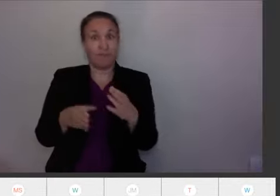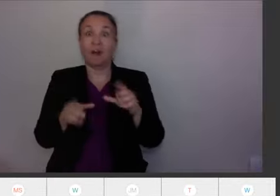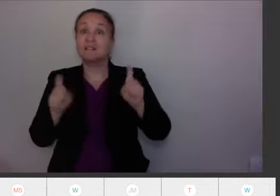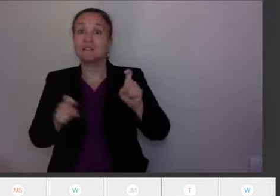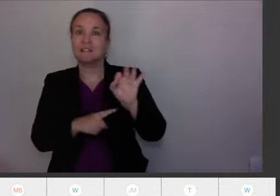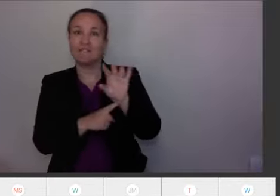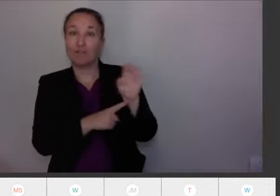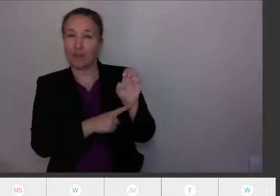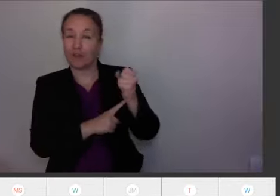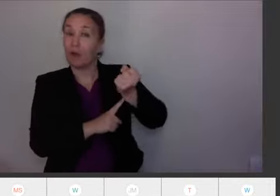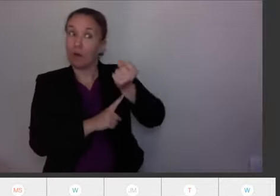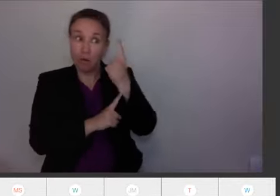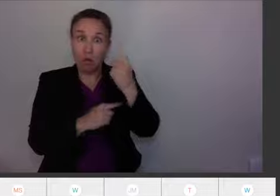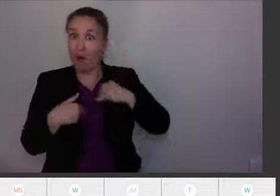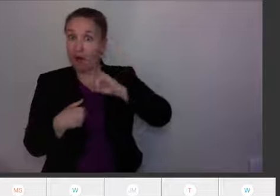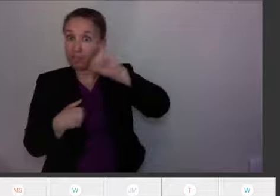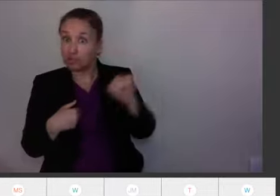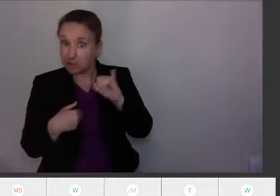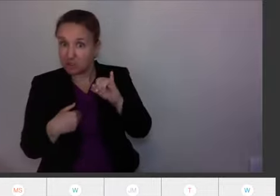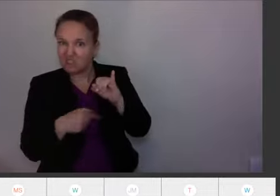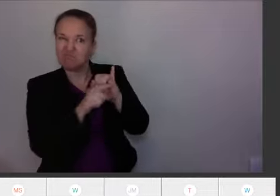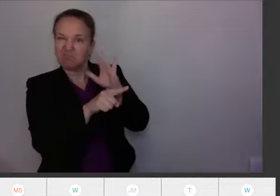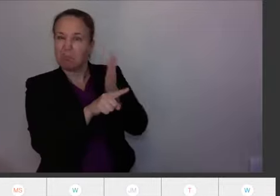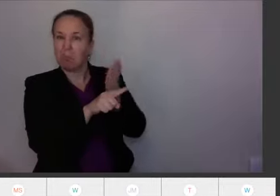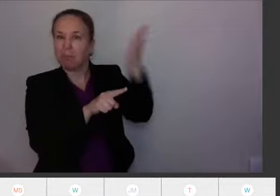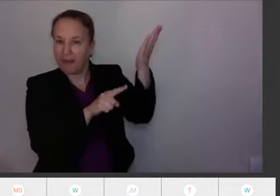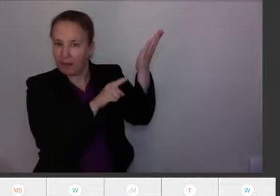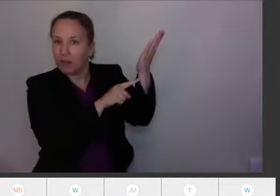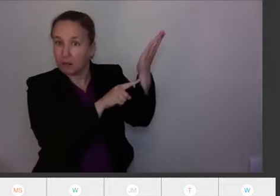insurance will be billed if you have it they do not require a health care